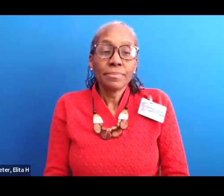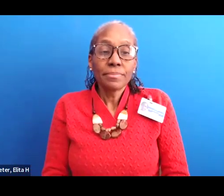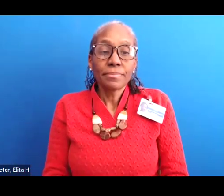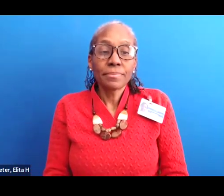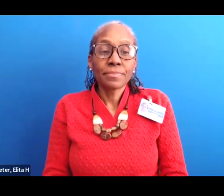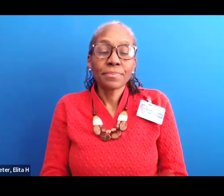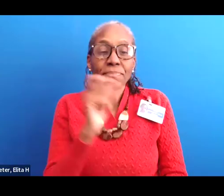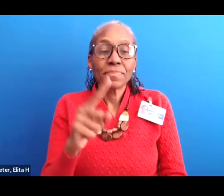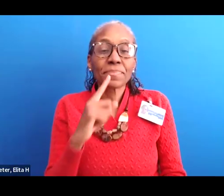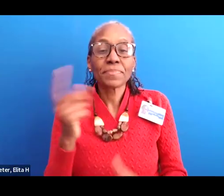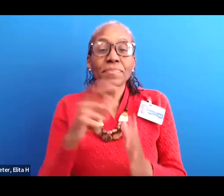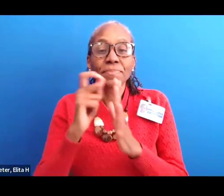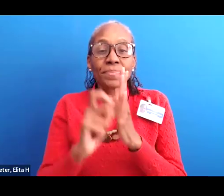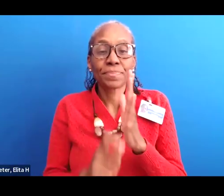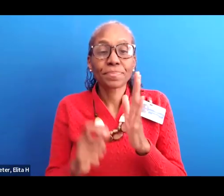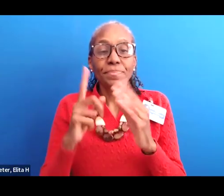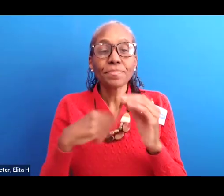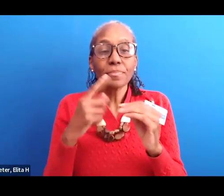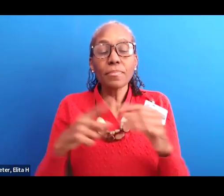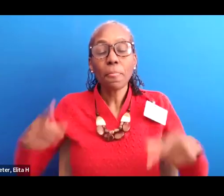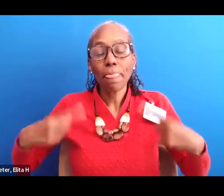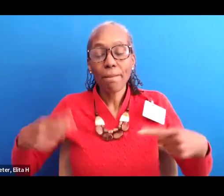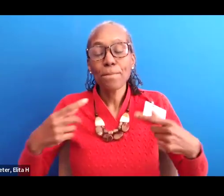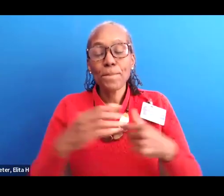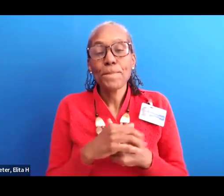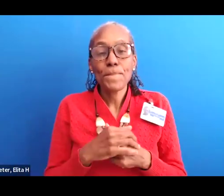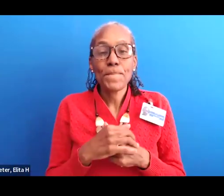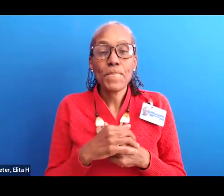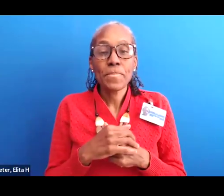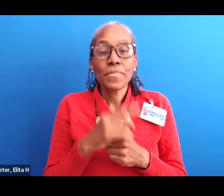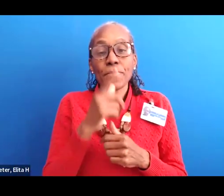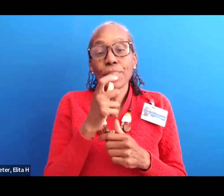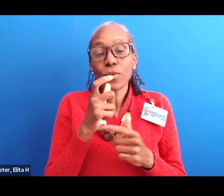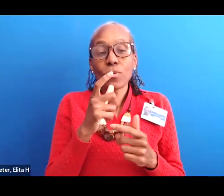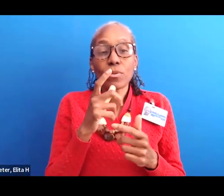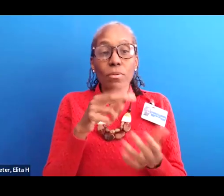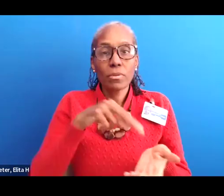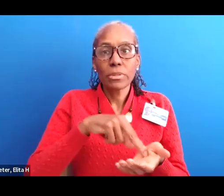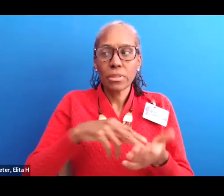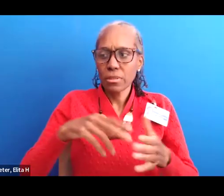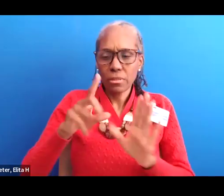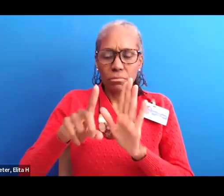There's a question somebody wrote in here about their wheelchair. Any guidance on standup wheelchairs and companies that